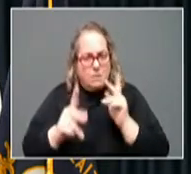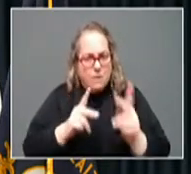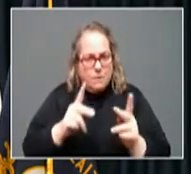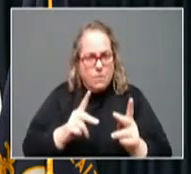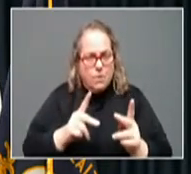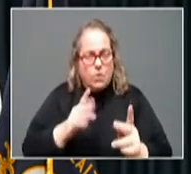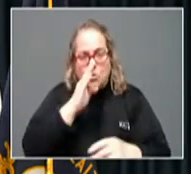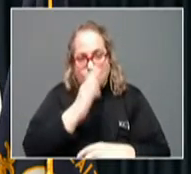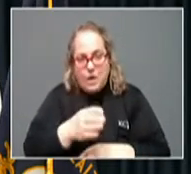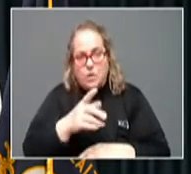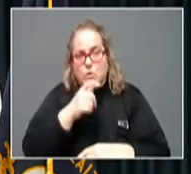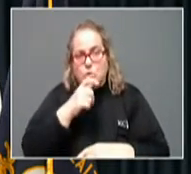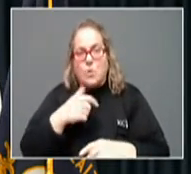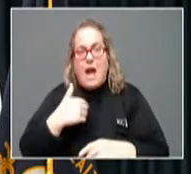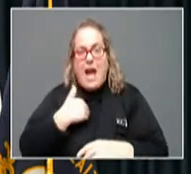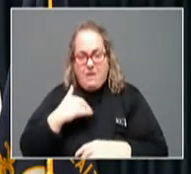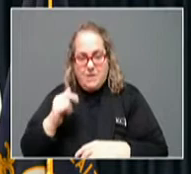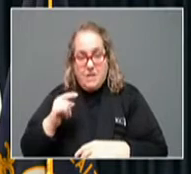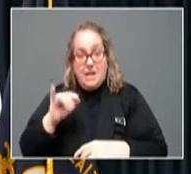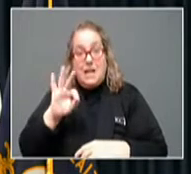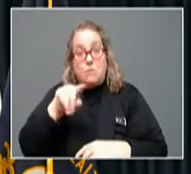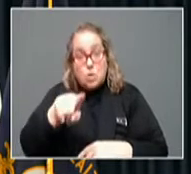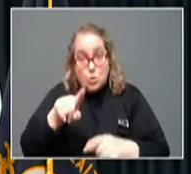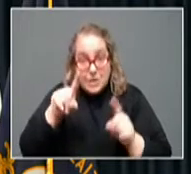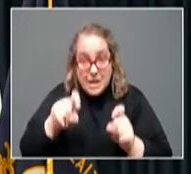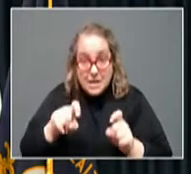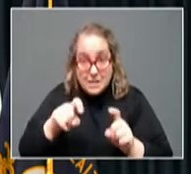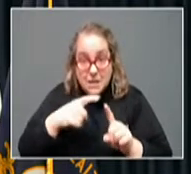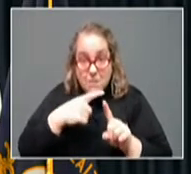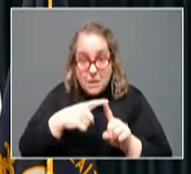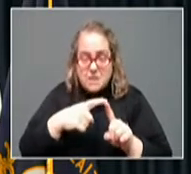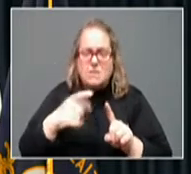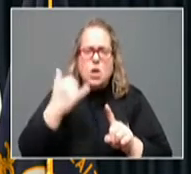say if you've tested positive, call your doctor, right, call a medical